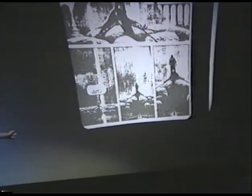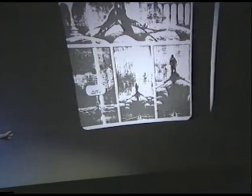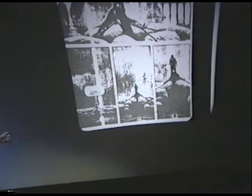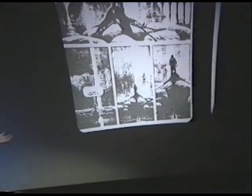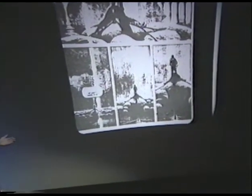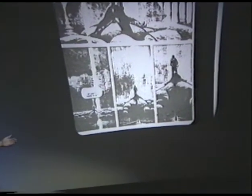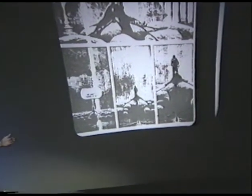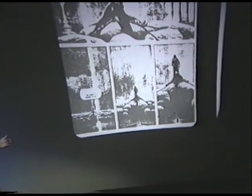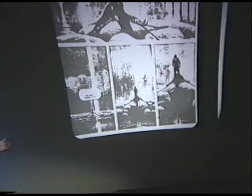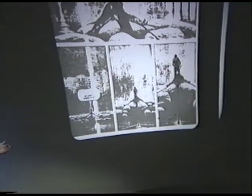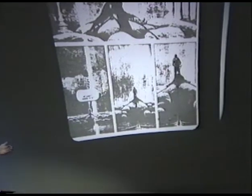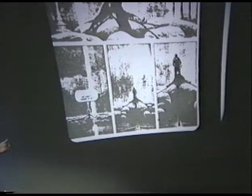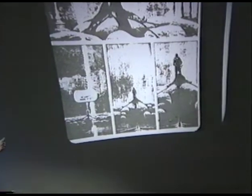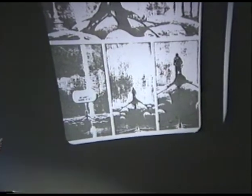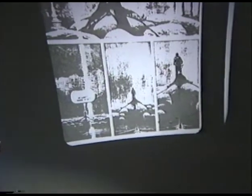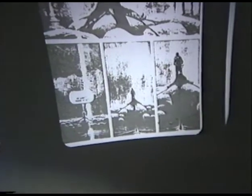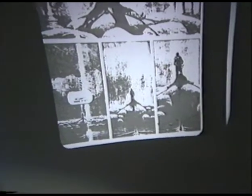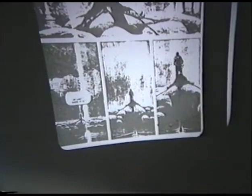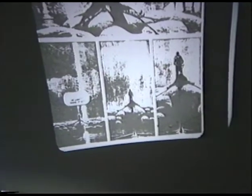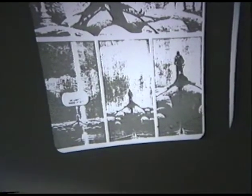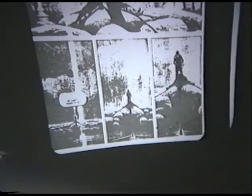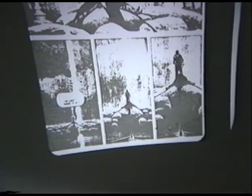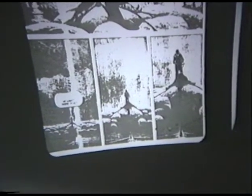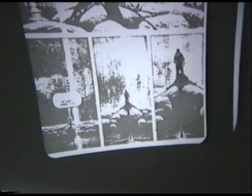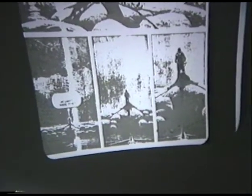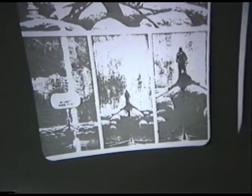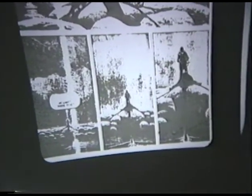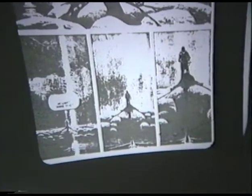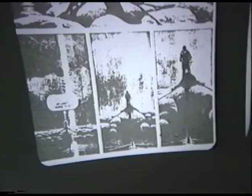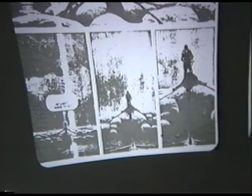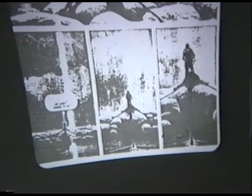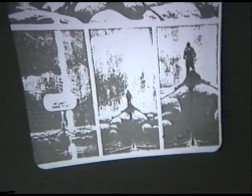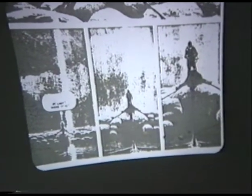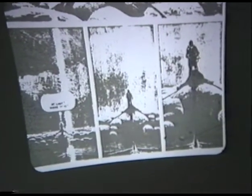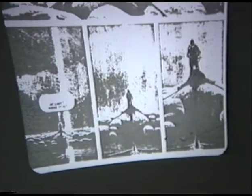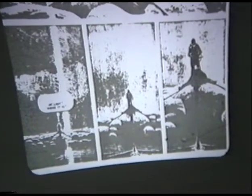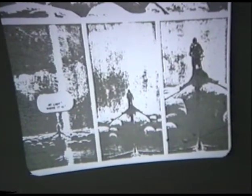You notice it starts far away. And then the next frame is closer. And the next frame is closer.